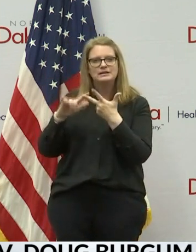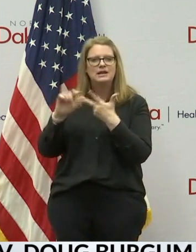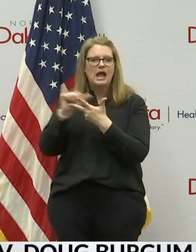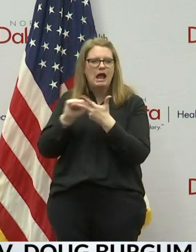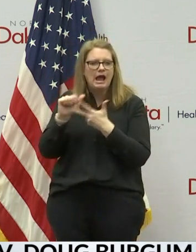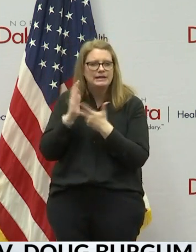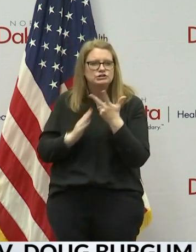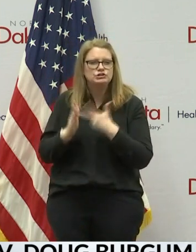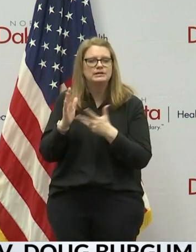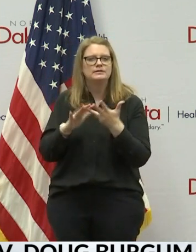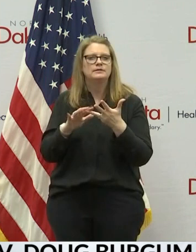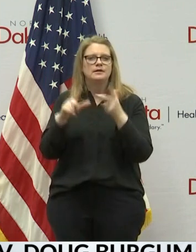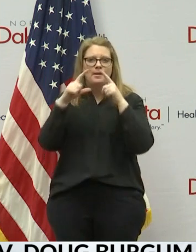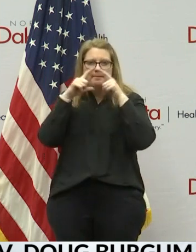THE GUIDELINES WOULD INCLUDE